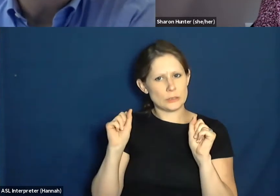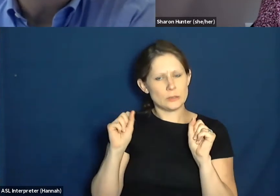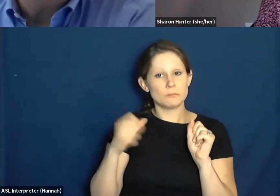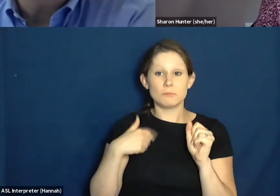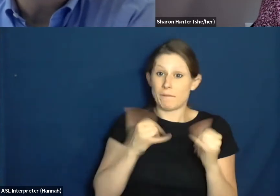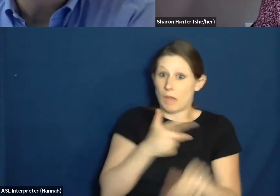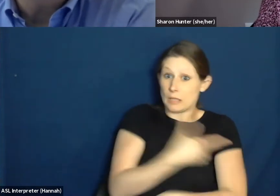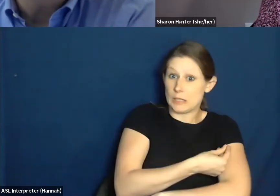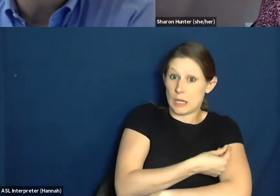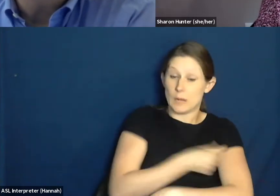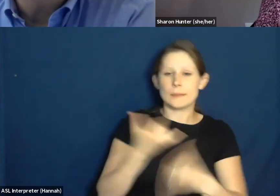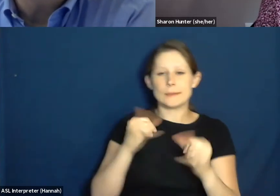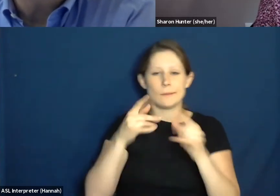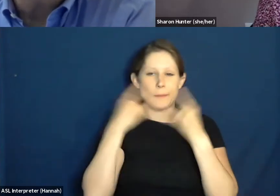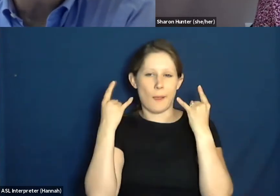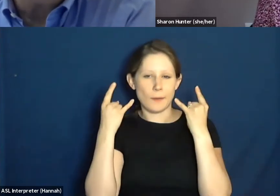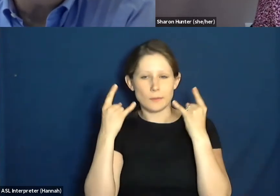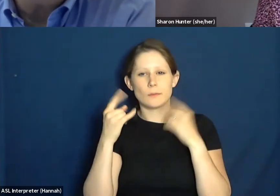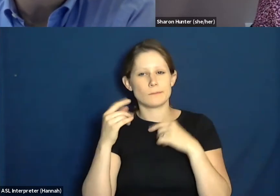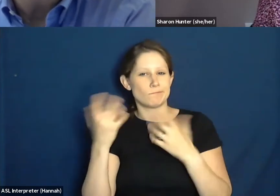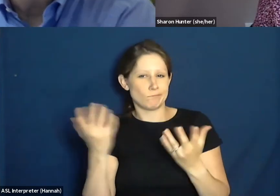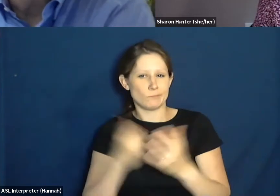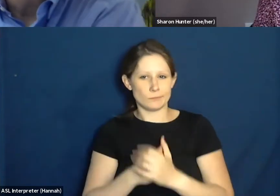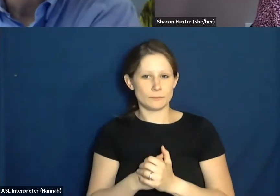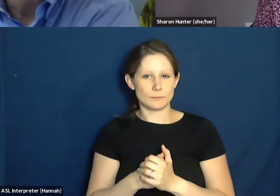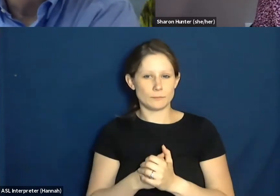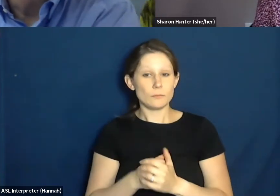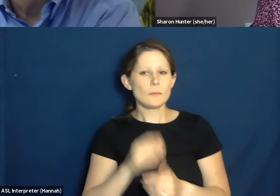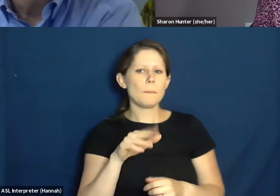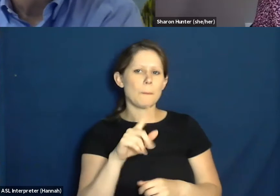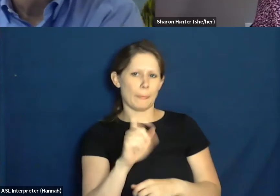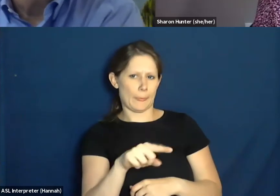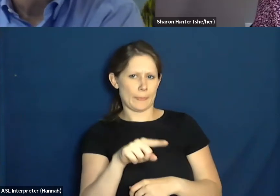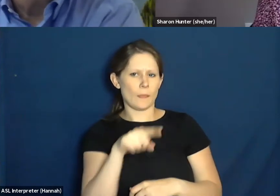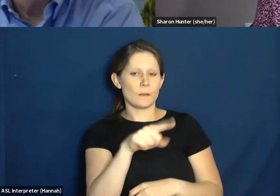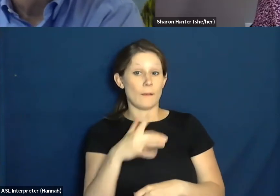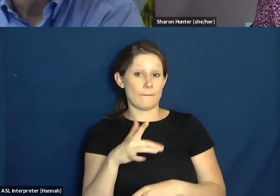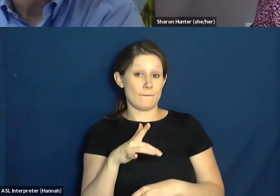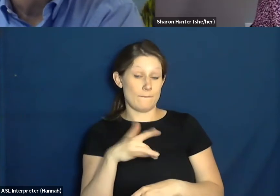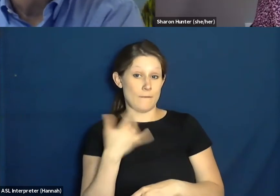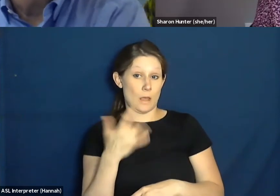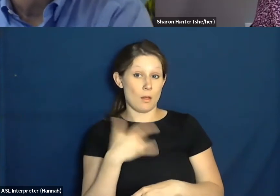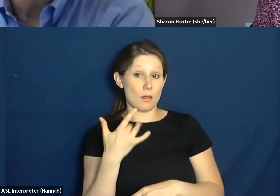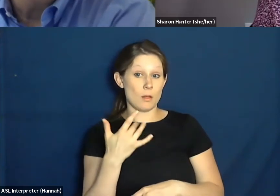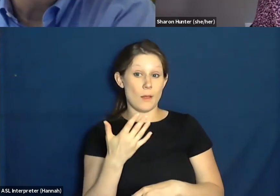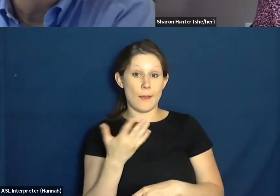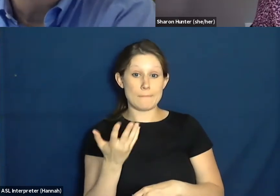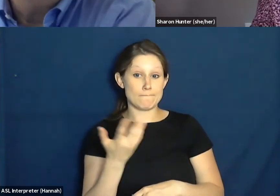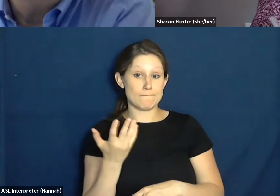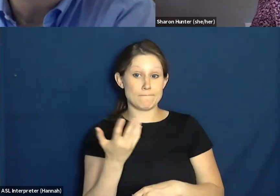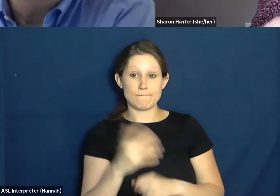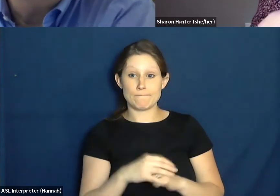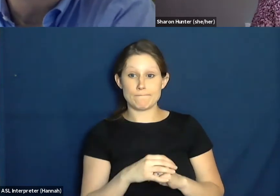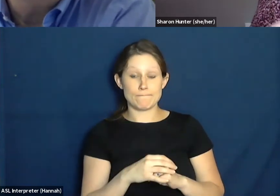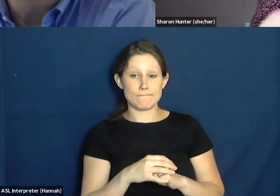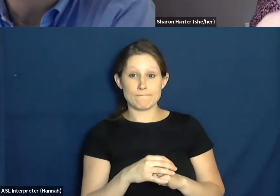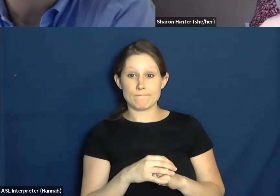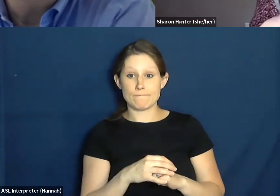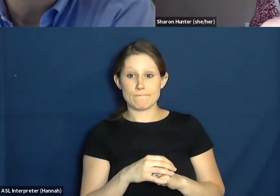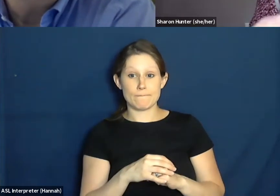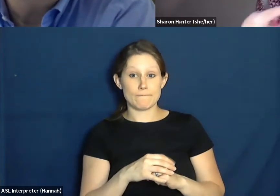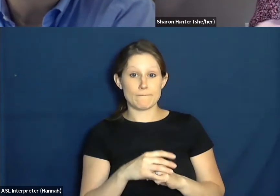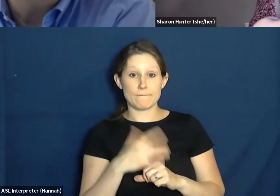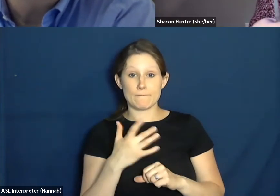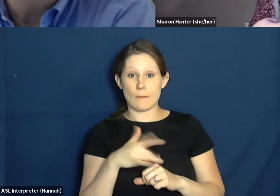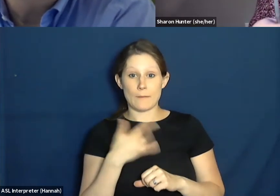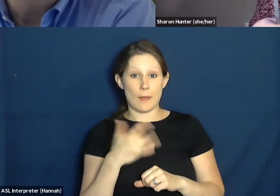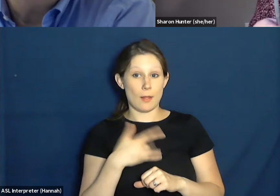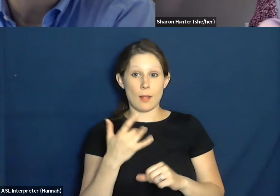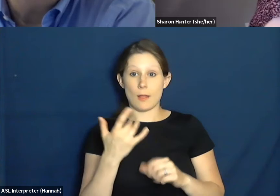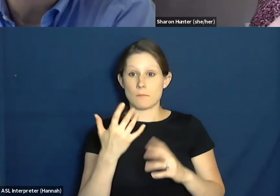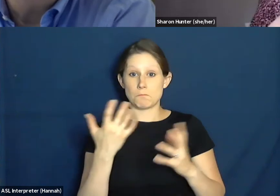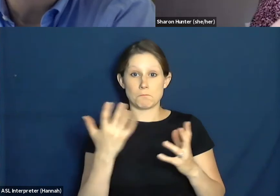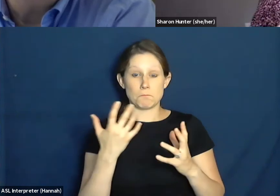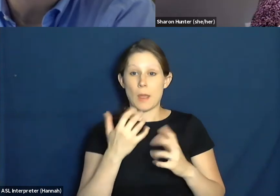Do you feel there's a sense that everyone is going to start